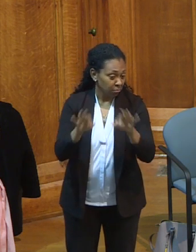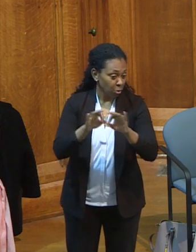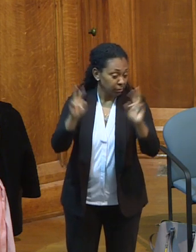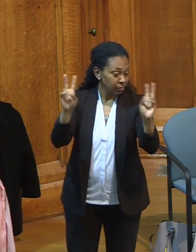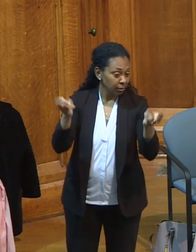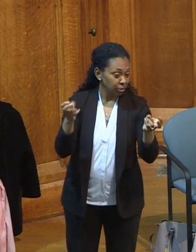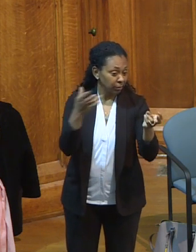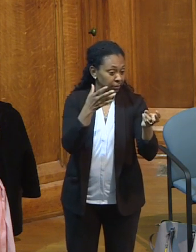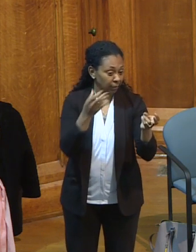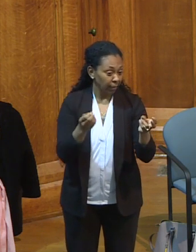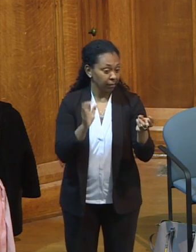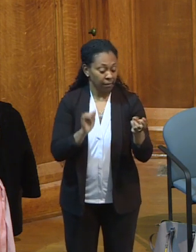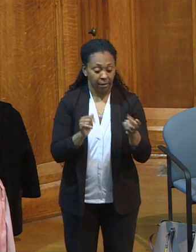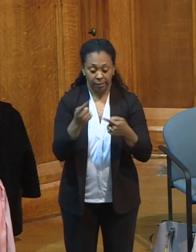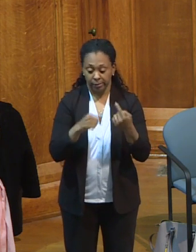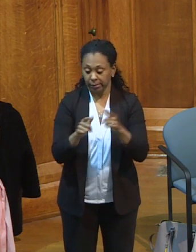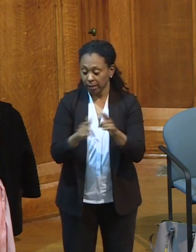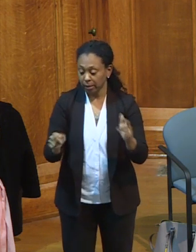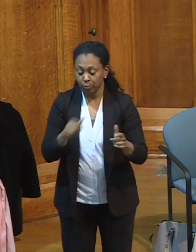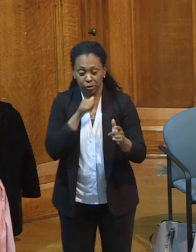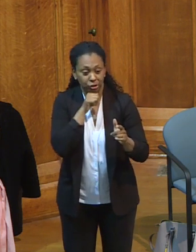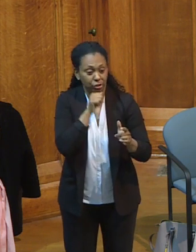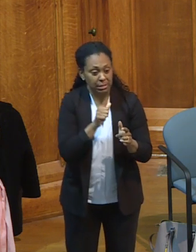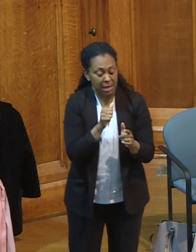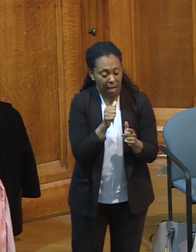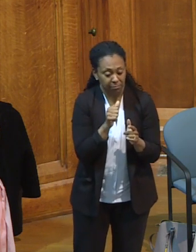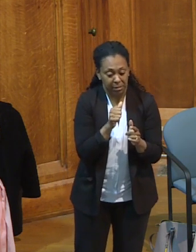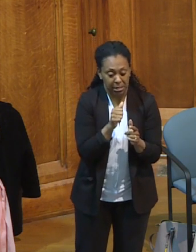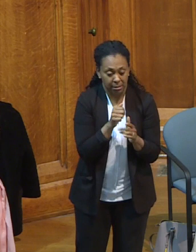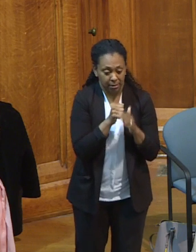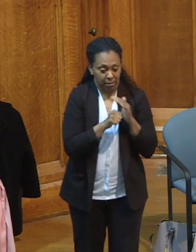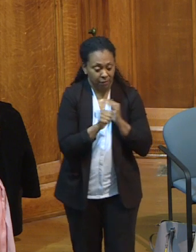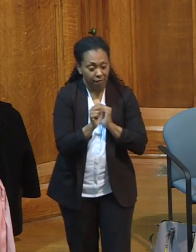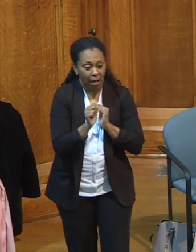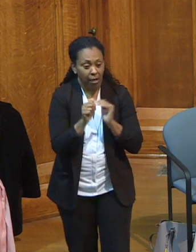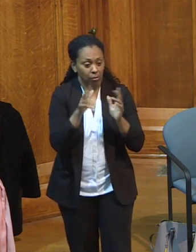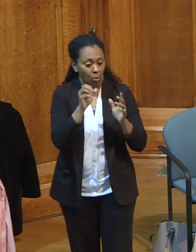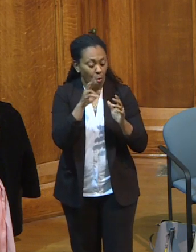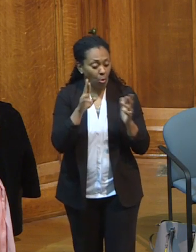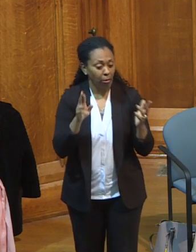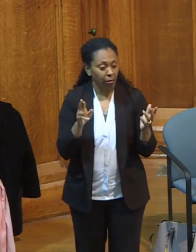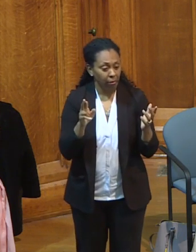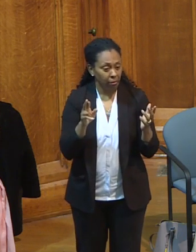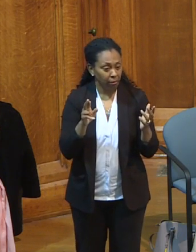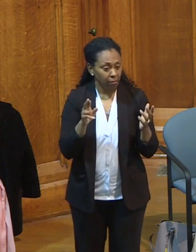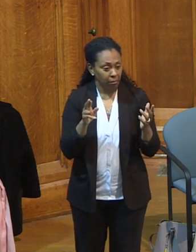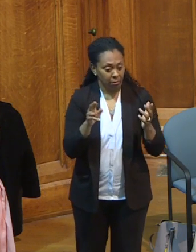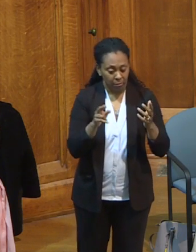Sign Language should not be confined to special education or of linguistic rarities